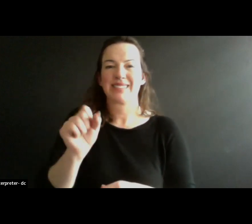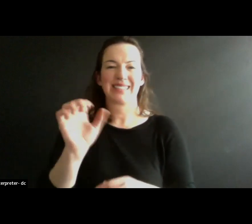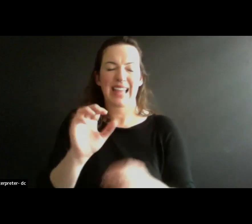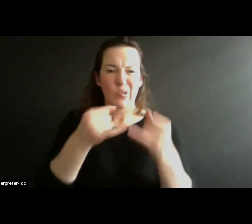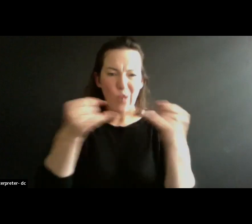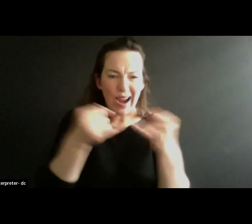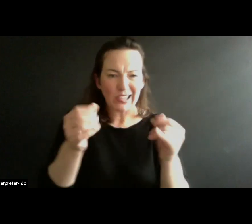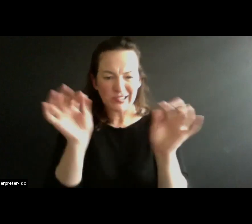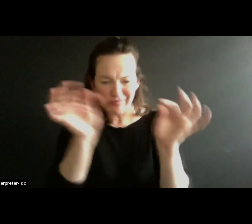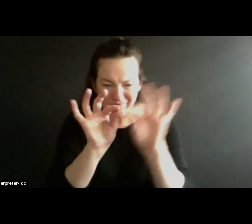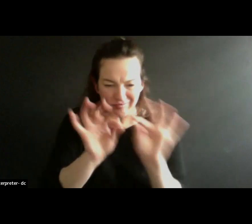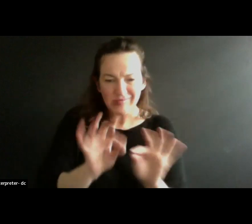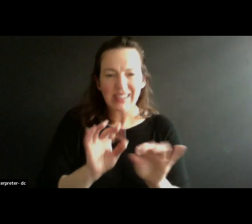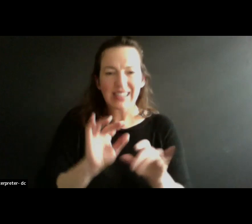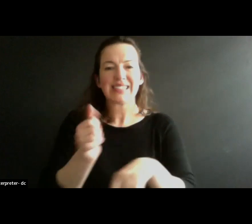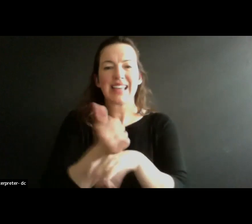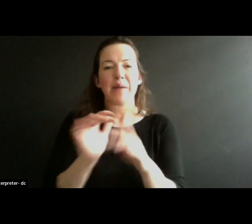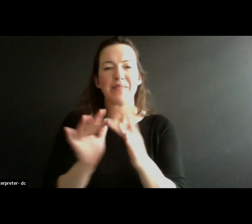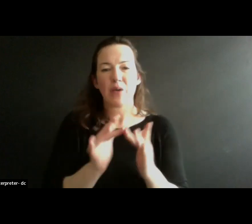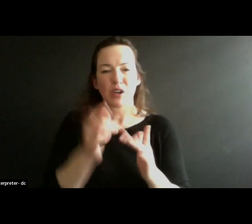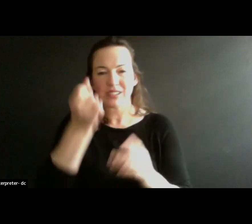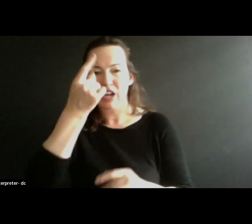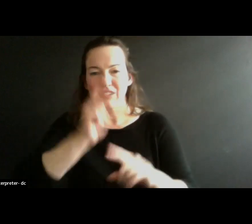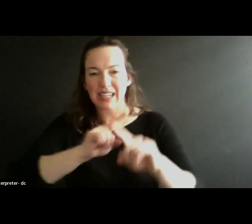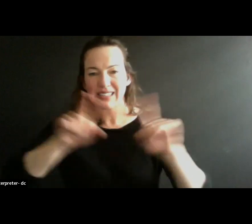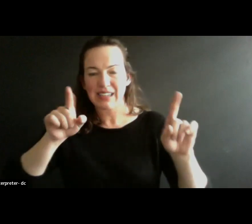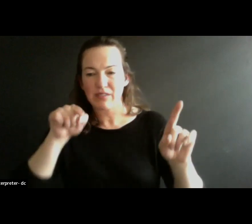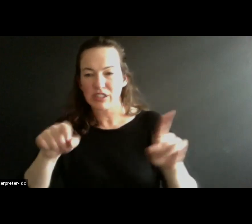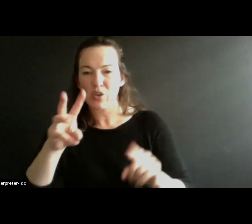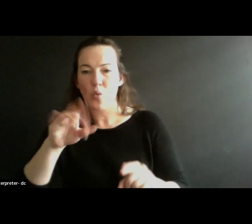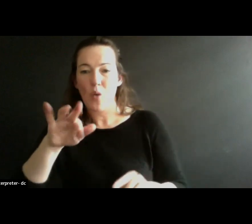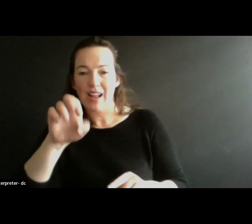and build local networks and understand the difference between wireless and fiber and